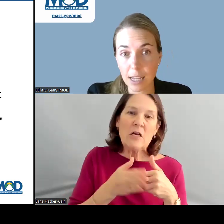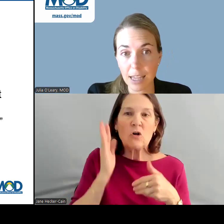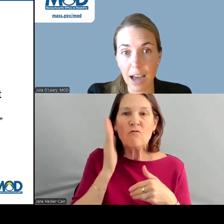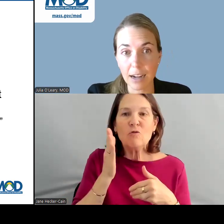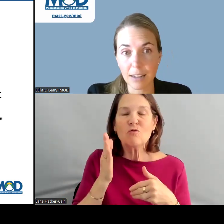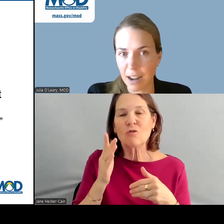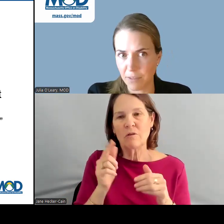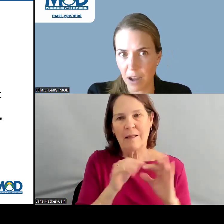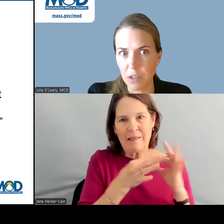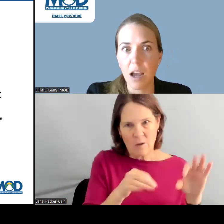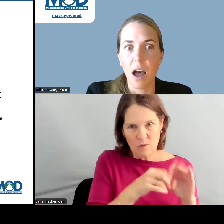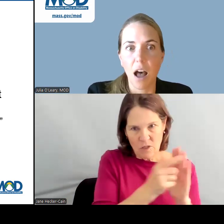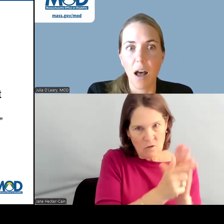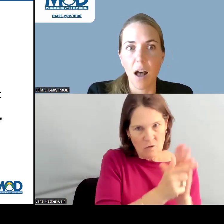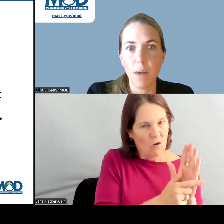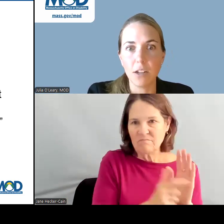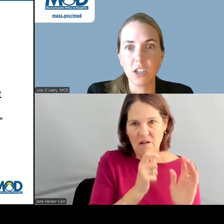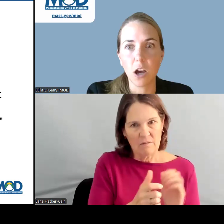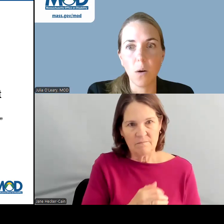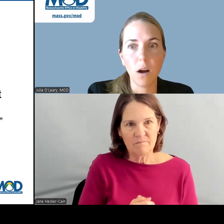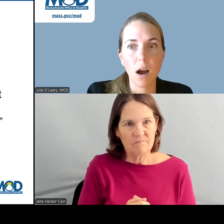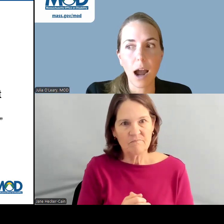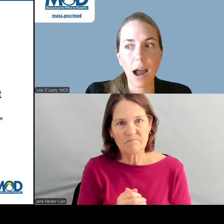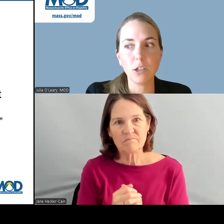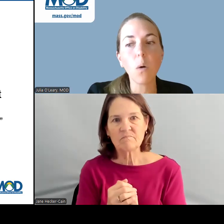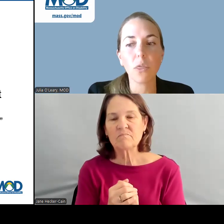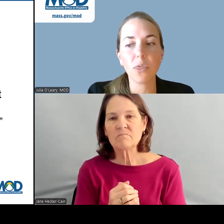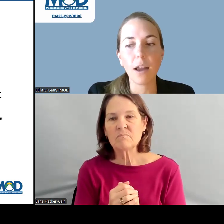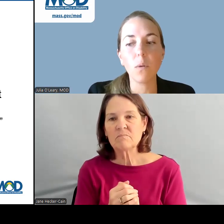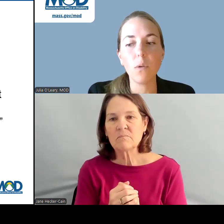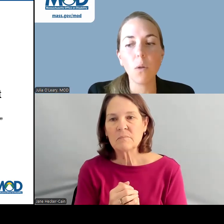Now, the first circuit which is our circuit has not said that, that I found.